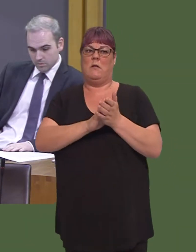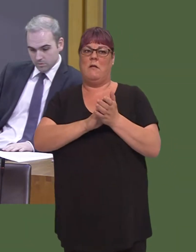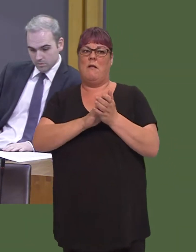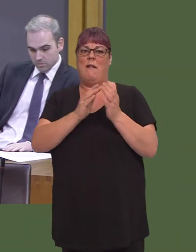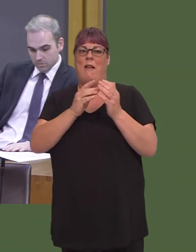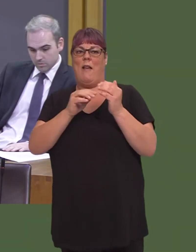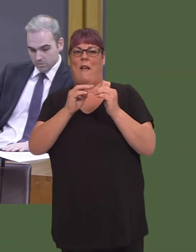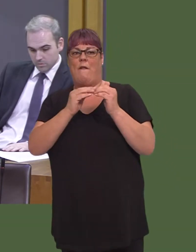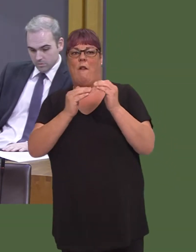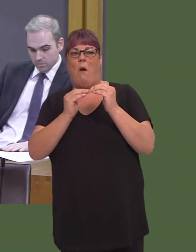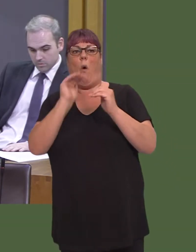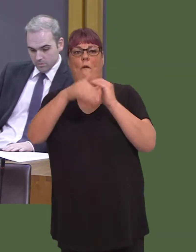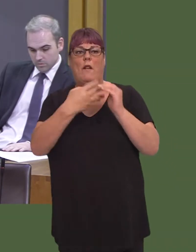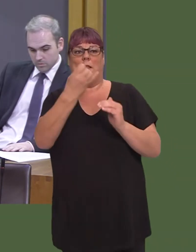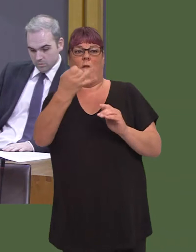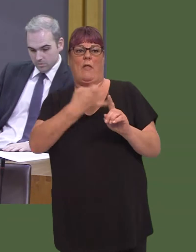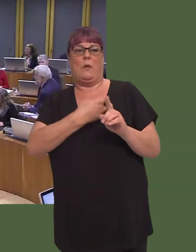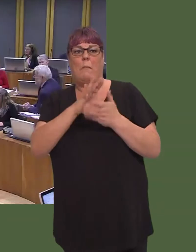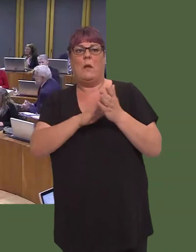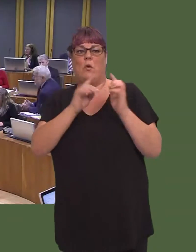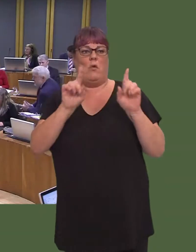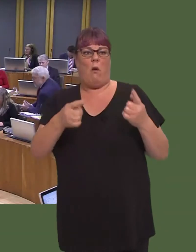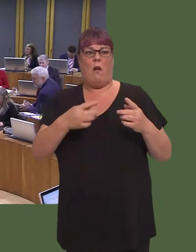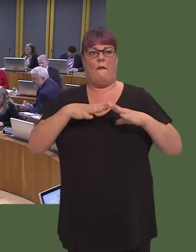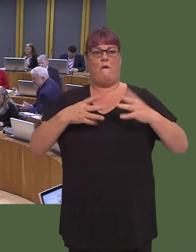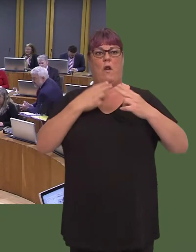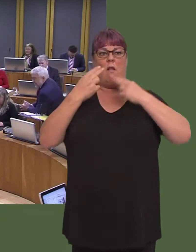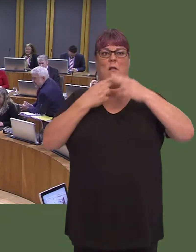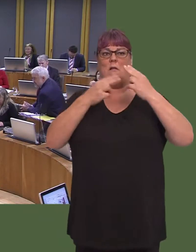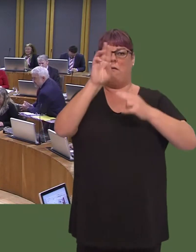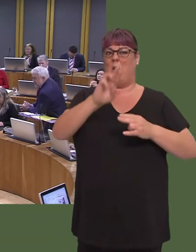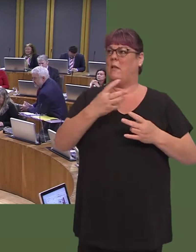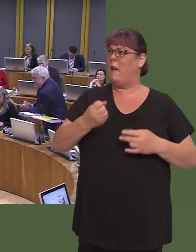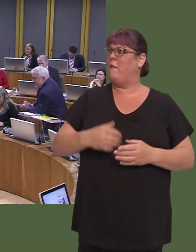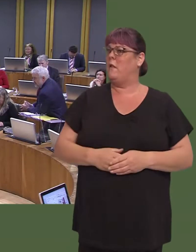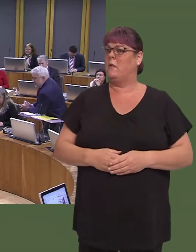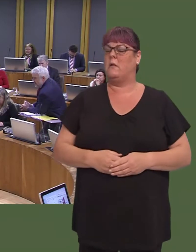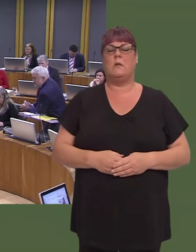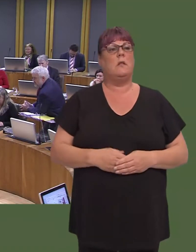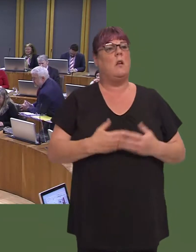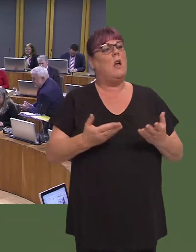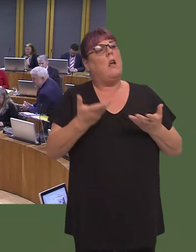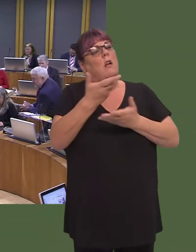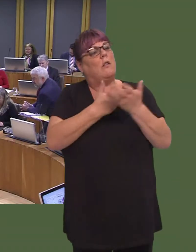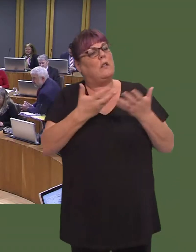exceedingly valuable role on the Public Accounts Committee in giving oversight to Natural Resources Wales. I note that that Member is being rewarded for his sterling work by being removed from